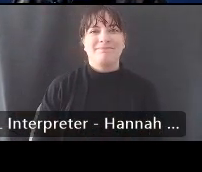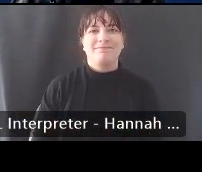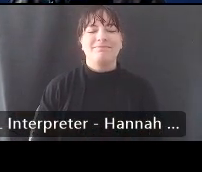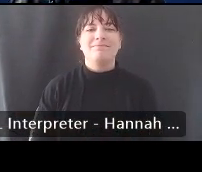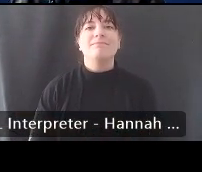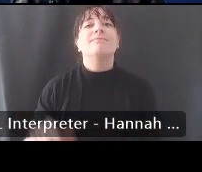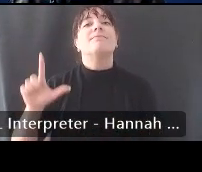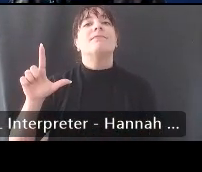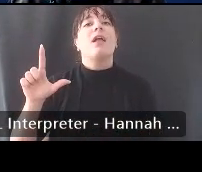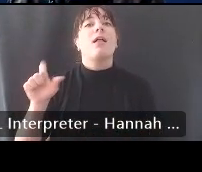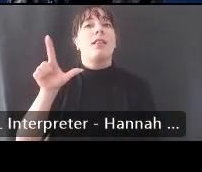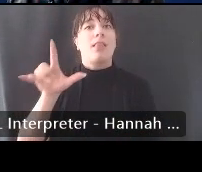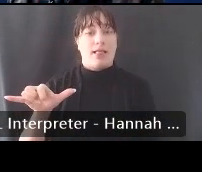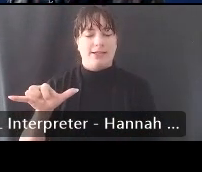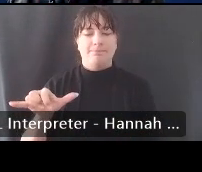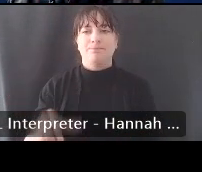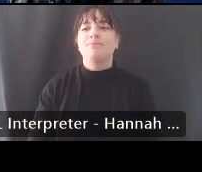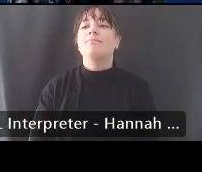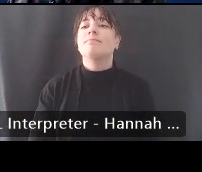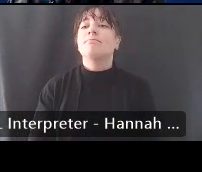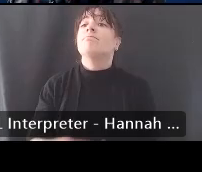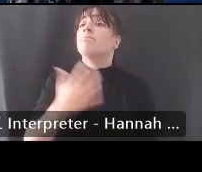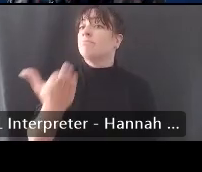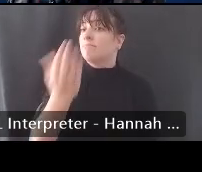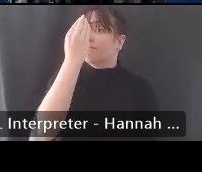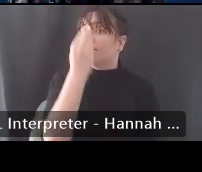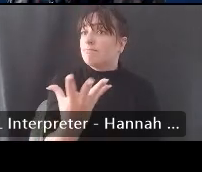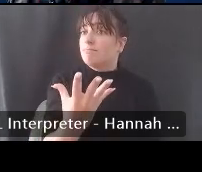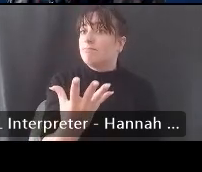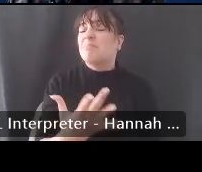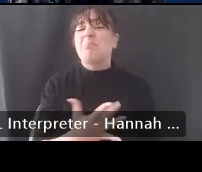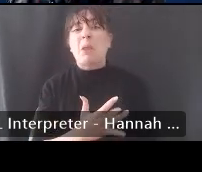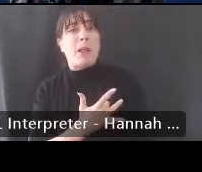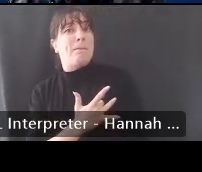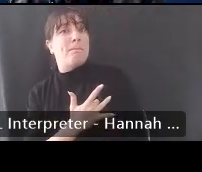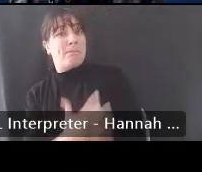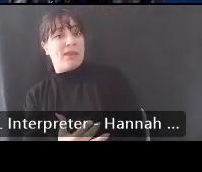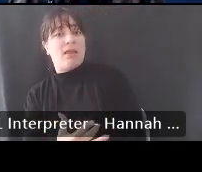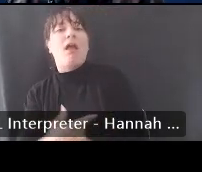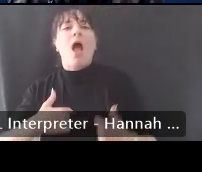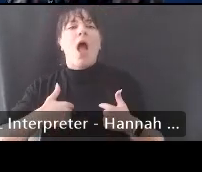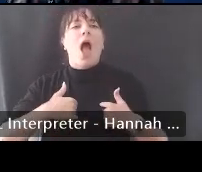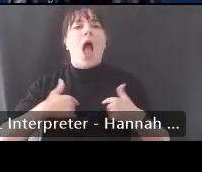So usually, I would start out looking around the screen in a couple of different ways.